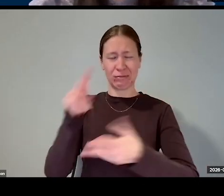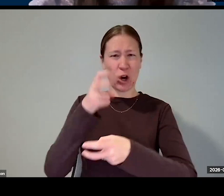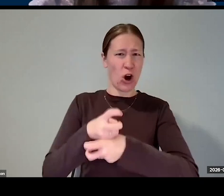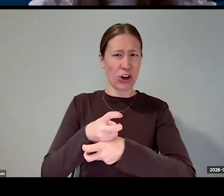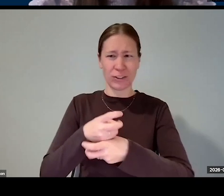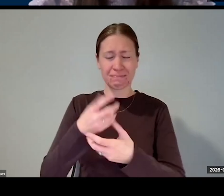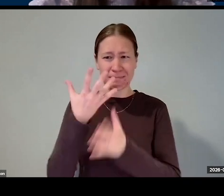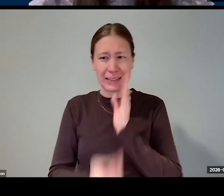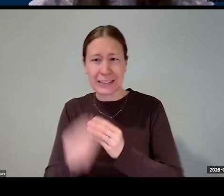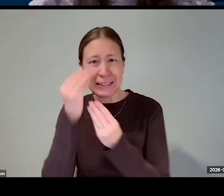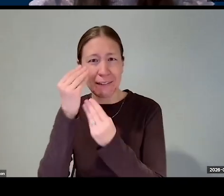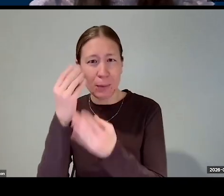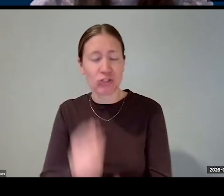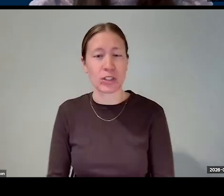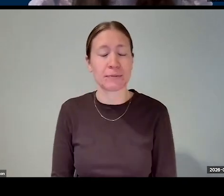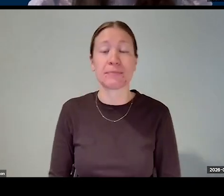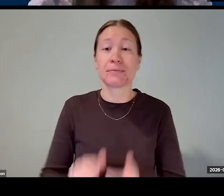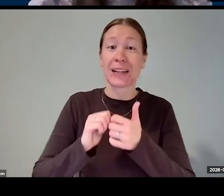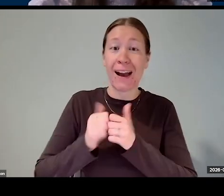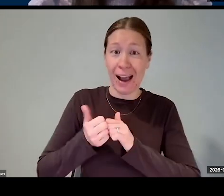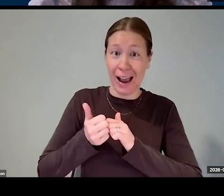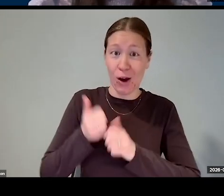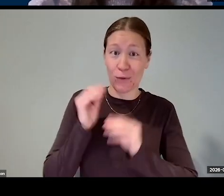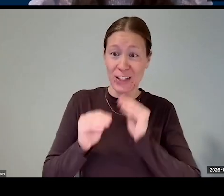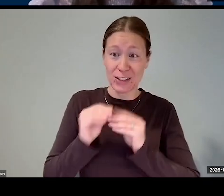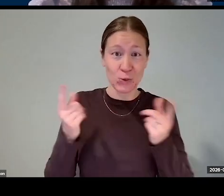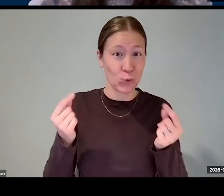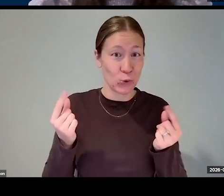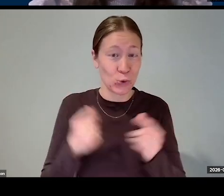One way to fix this in this case could be to add labels